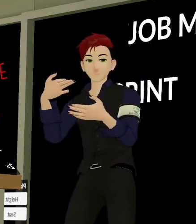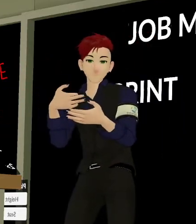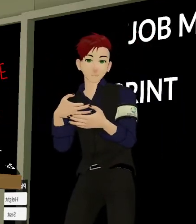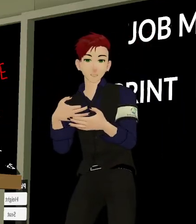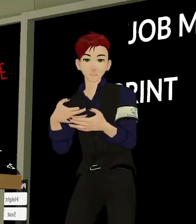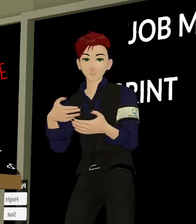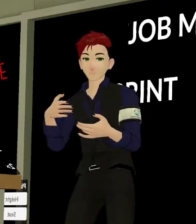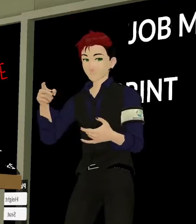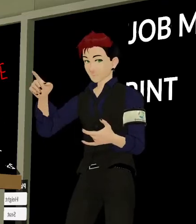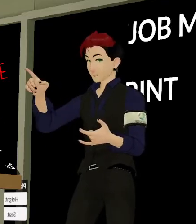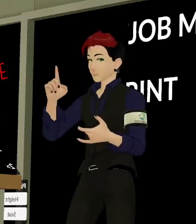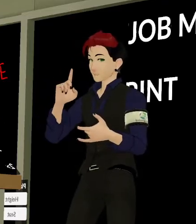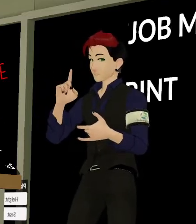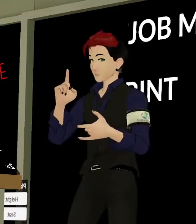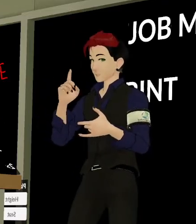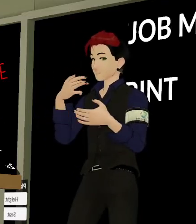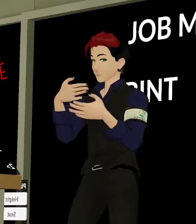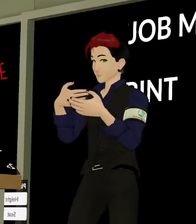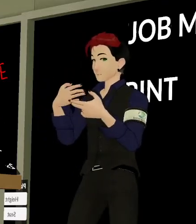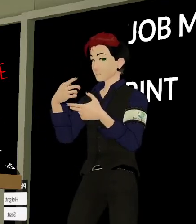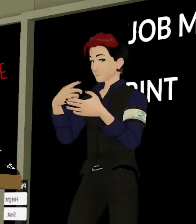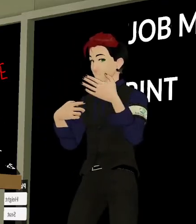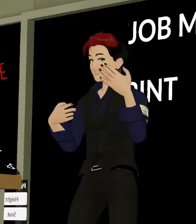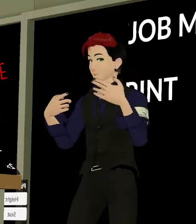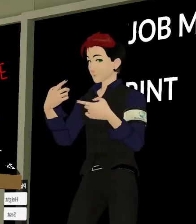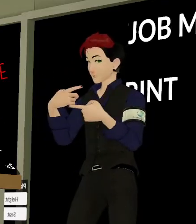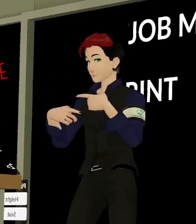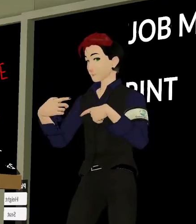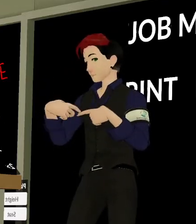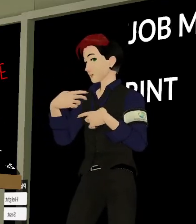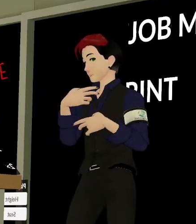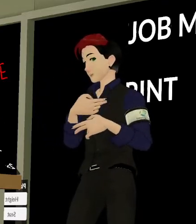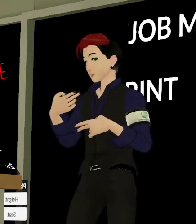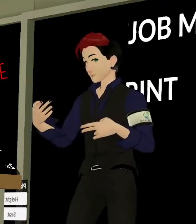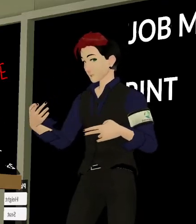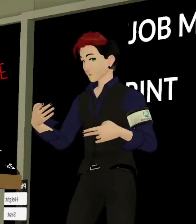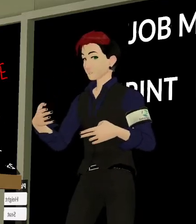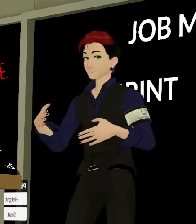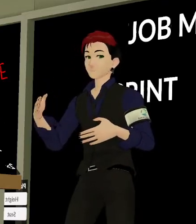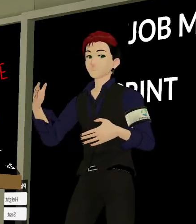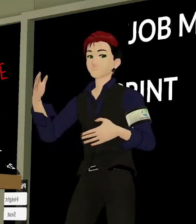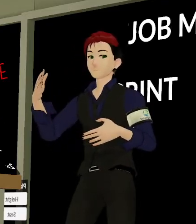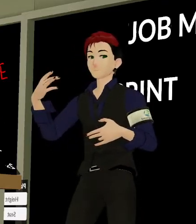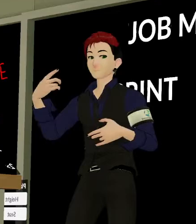it's close that's actually closer to what the sign that I use